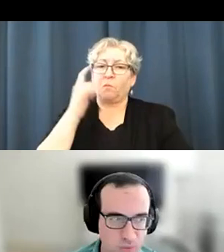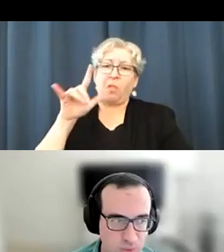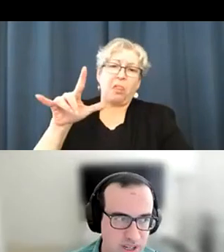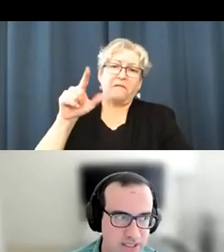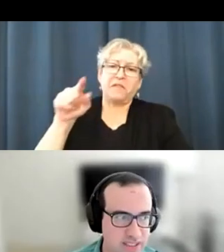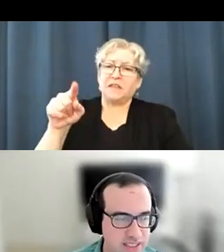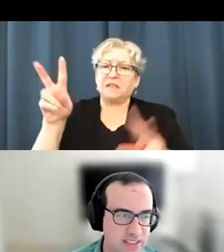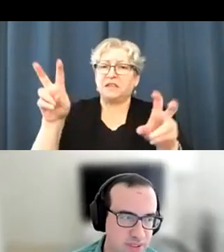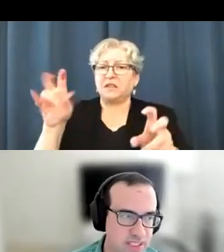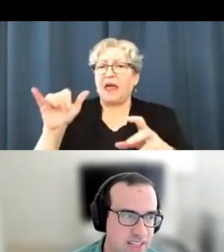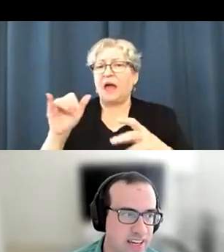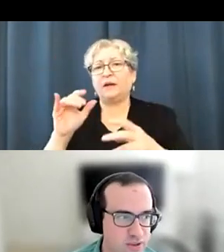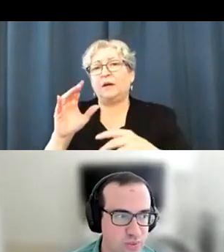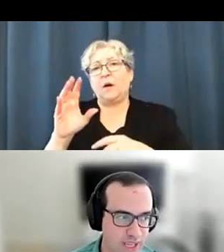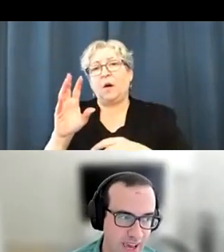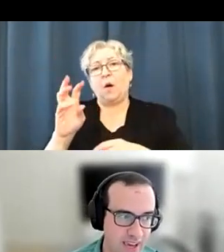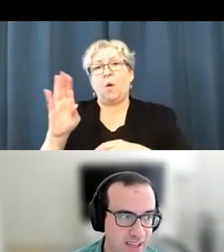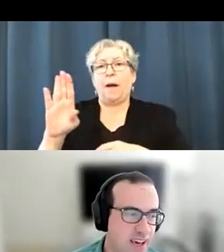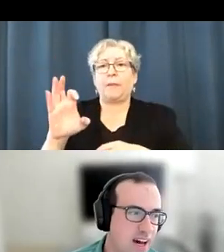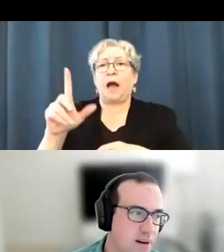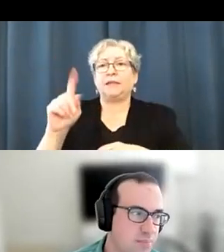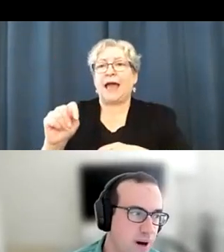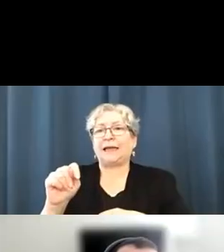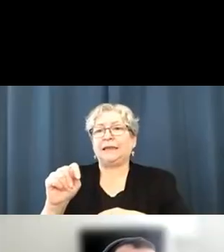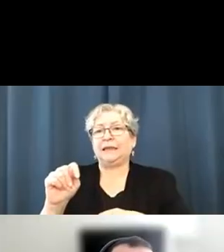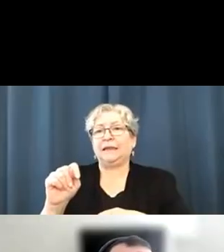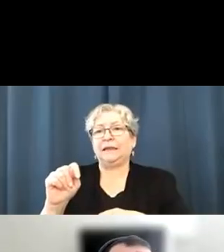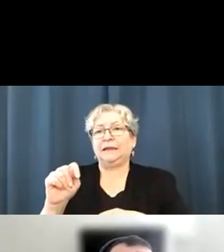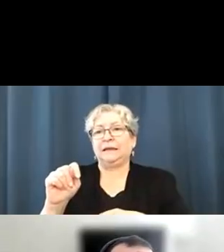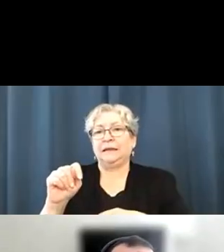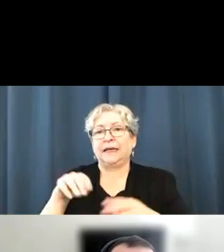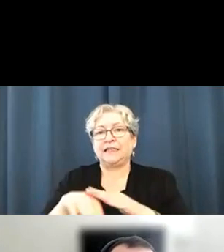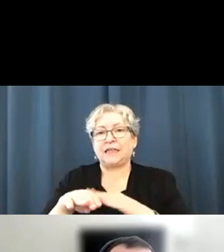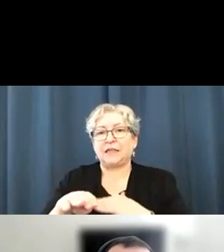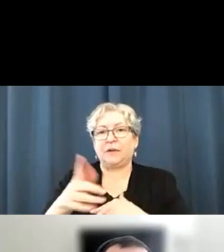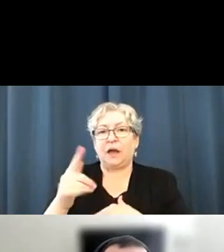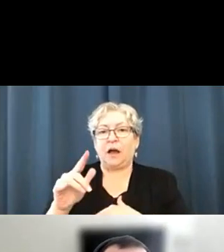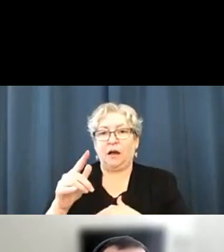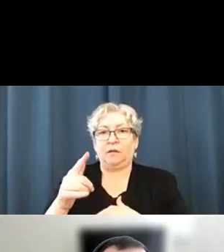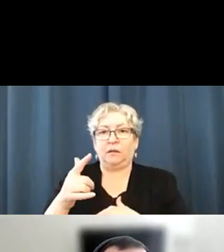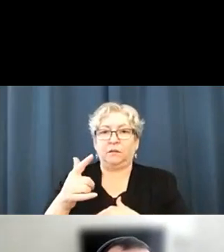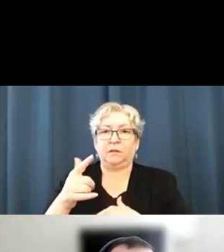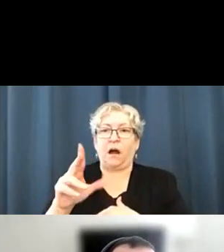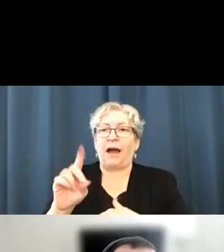the web content accessibility guidelines or WCAG, but it is a common place to start.